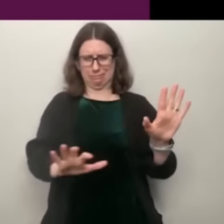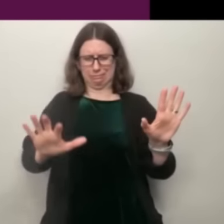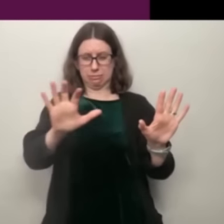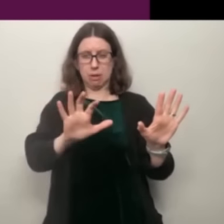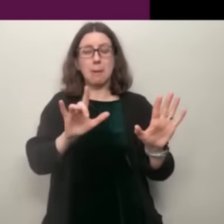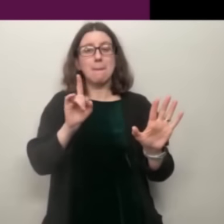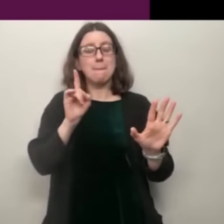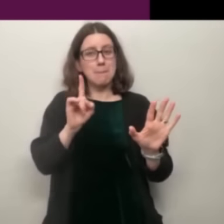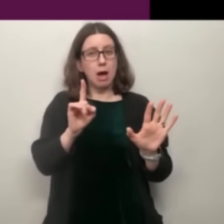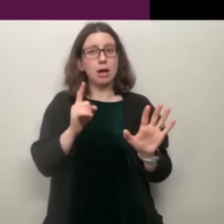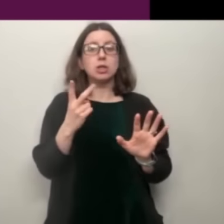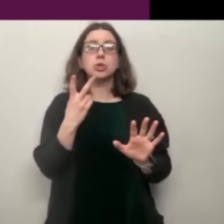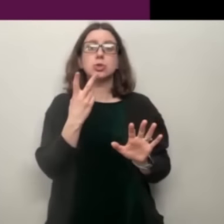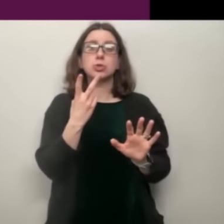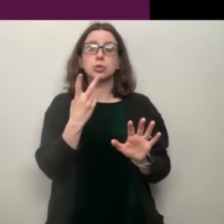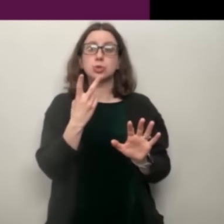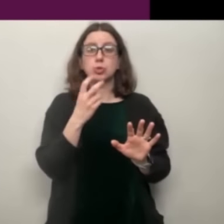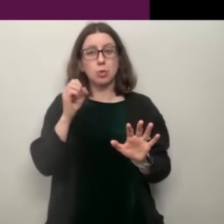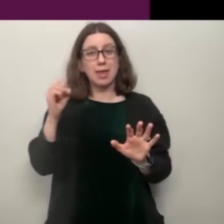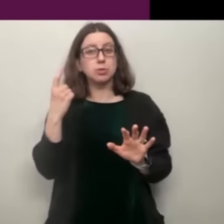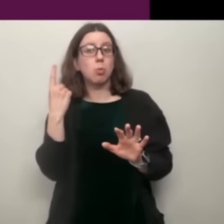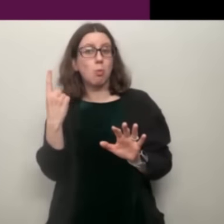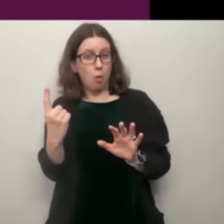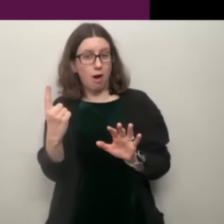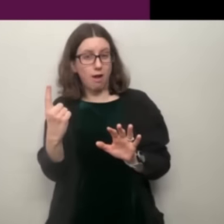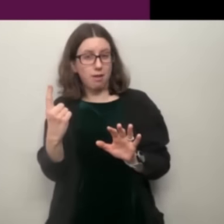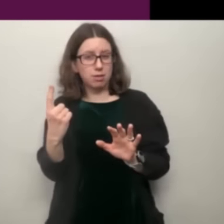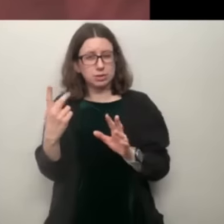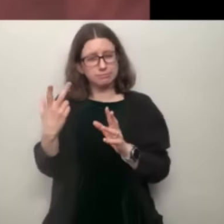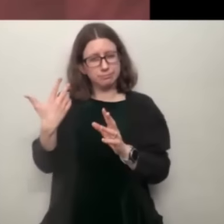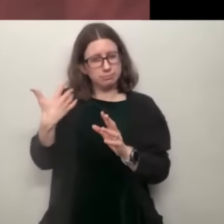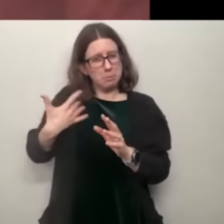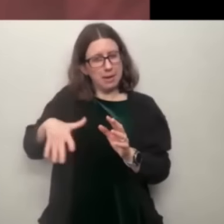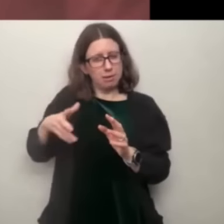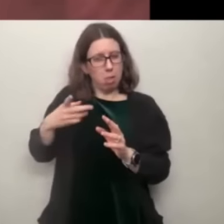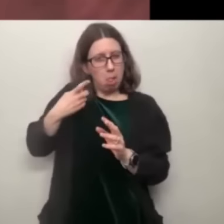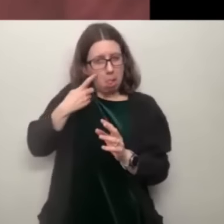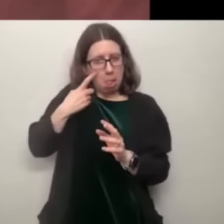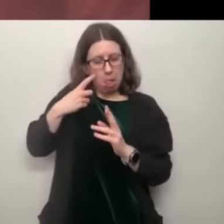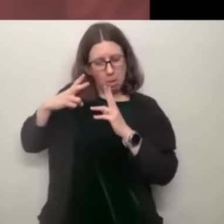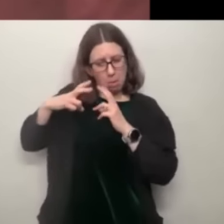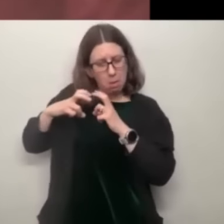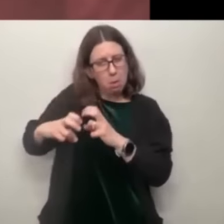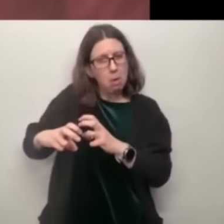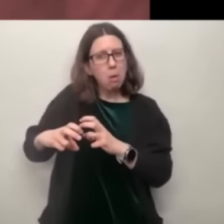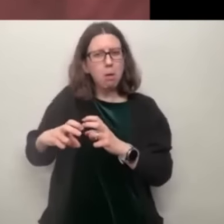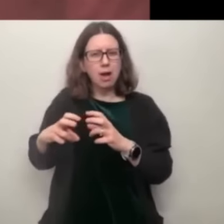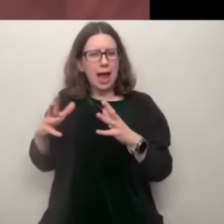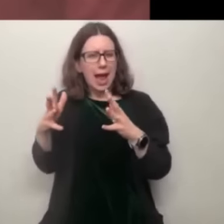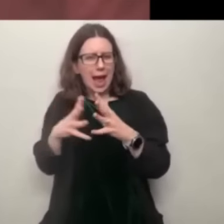provided a fascinating insight into how it may have been completed. But the construction of the bridge, the technical side